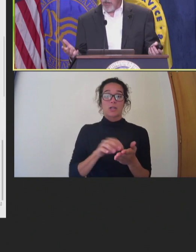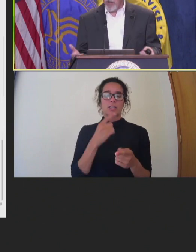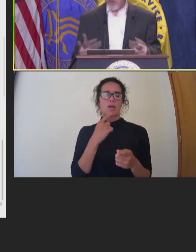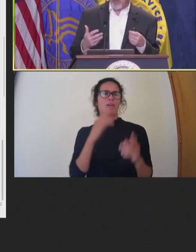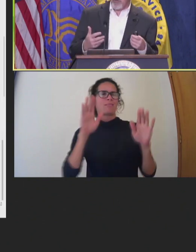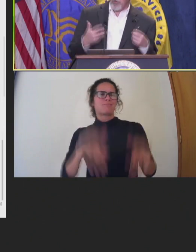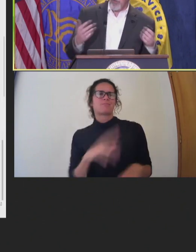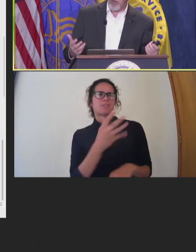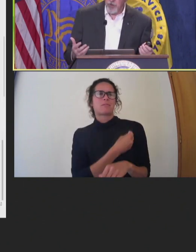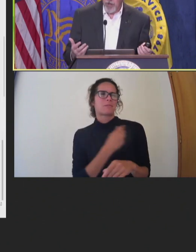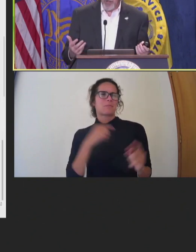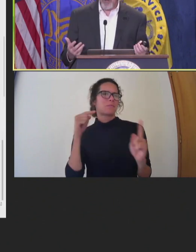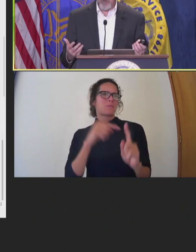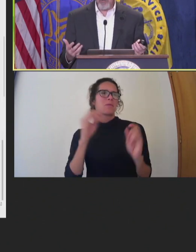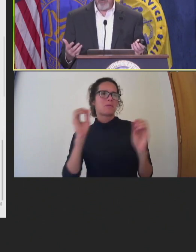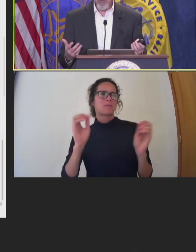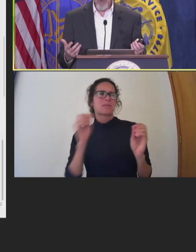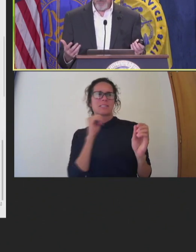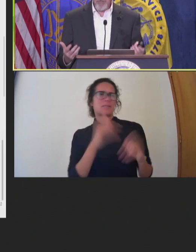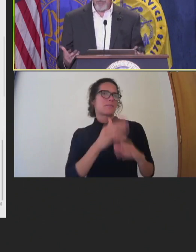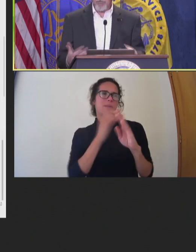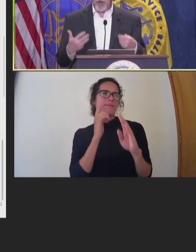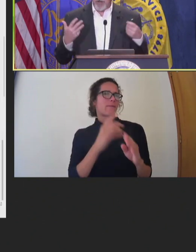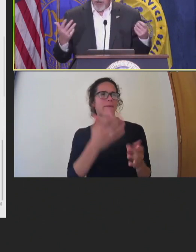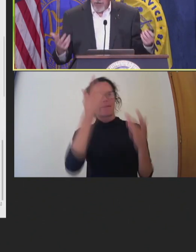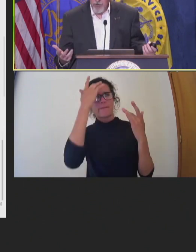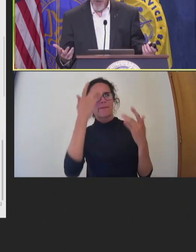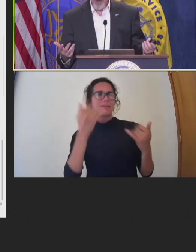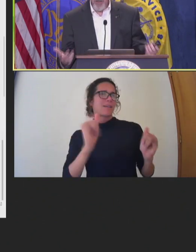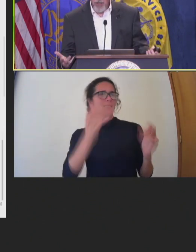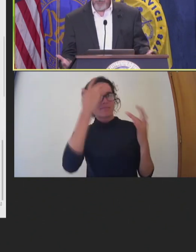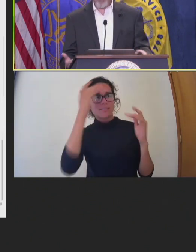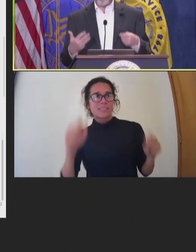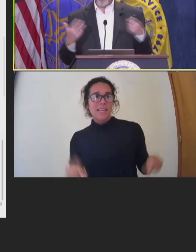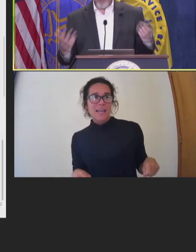It doesn't prevent you getting illness." But it keeps you out of the hospital. It reduces your